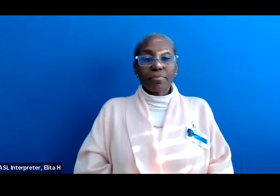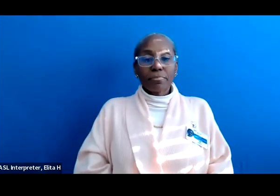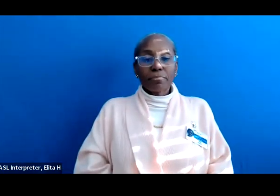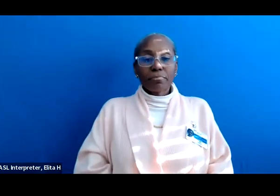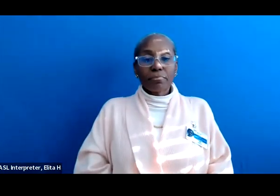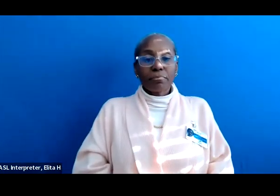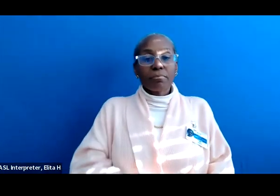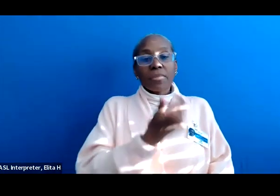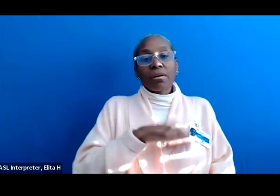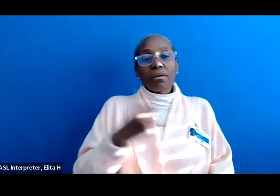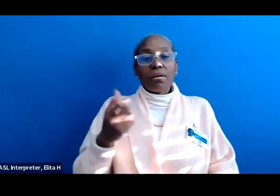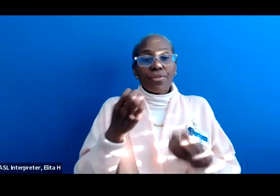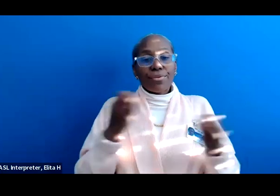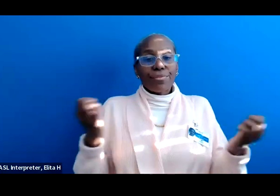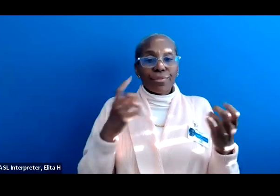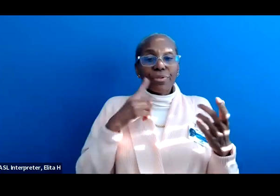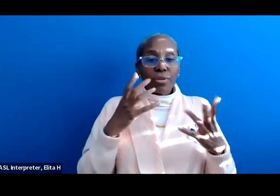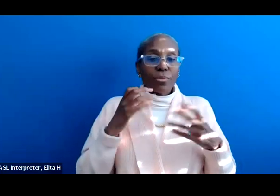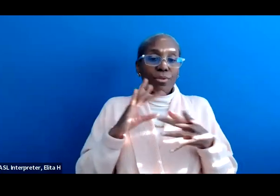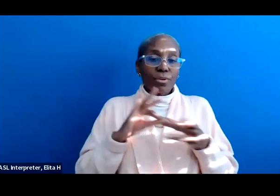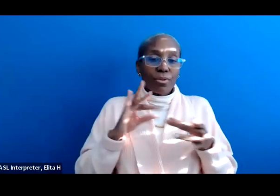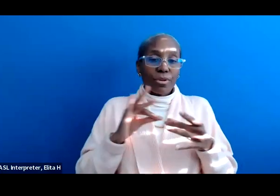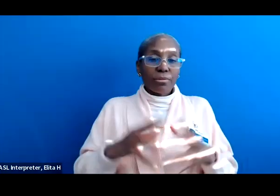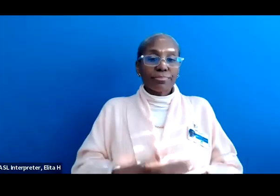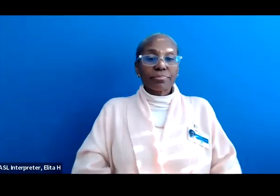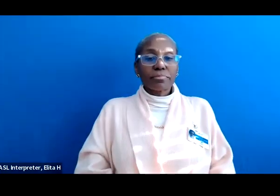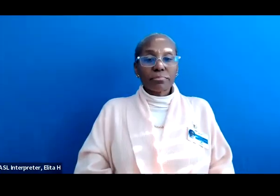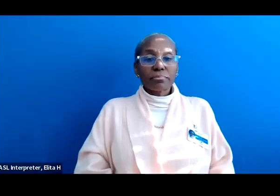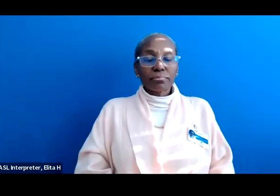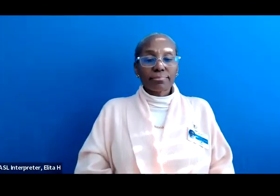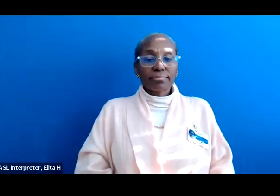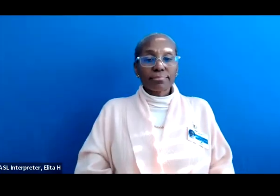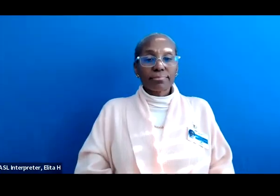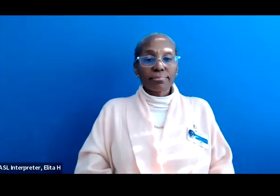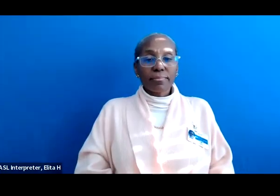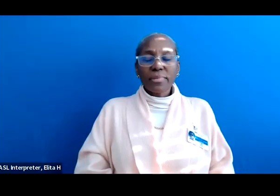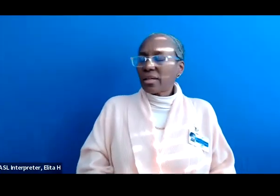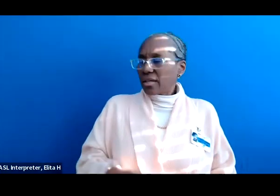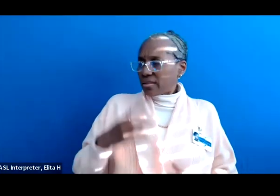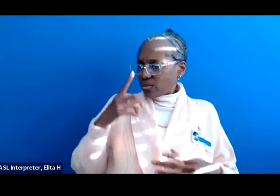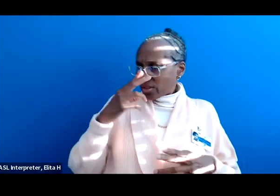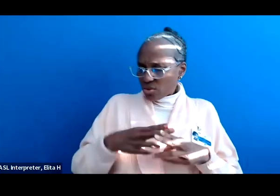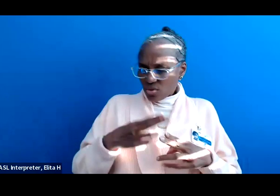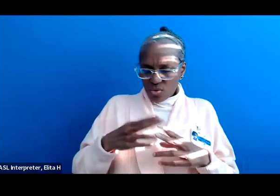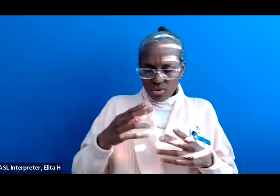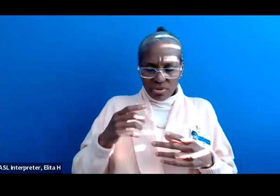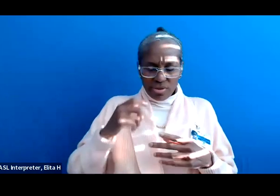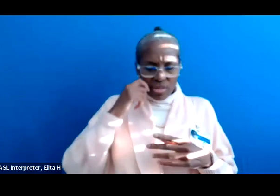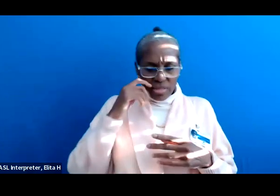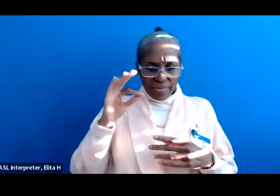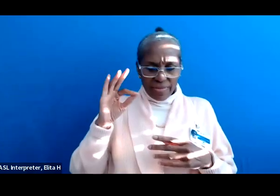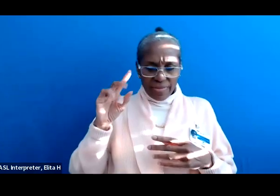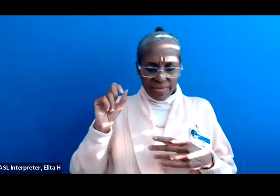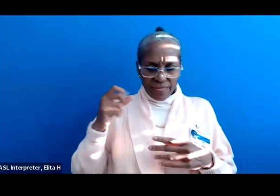I want to call it, the pristine that is a little a flush thing.